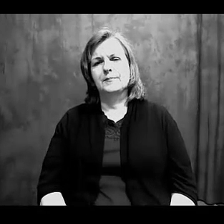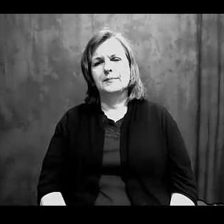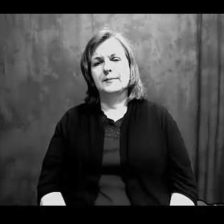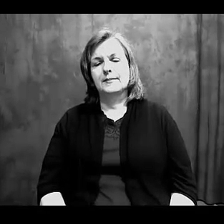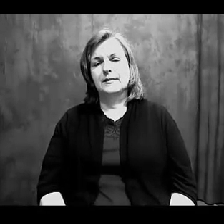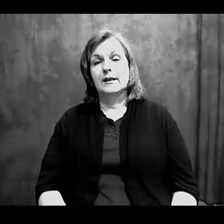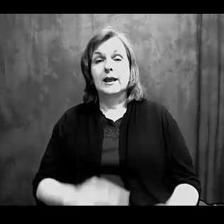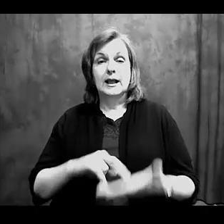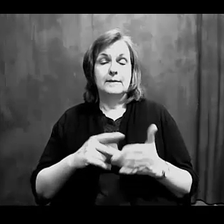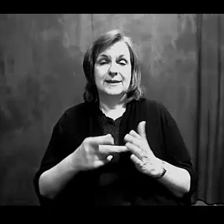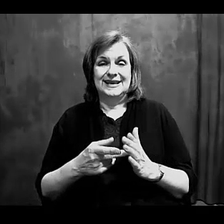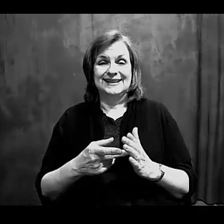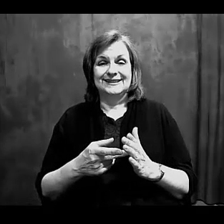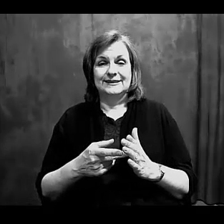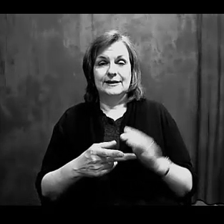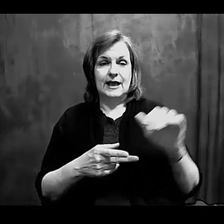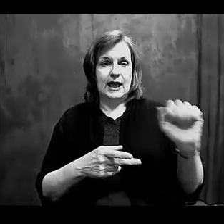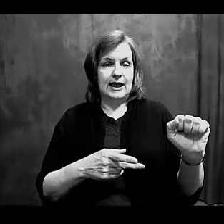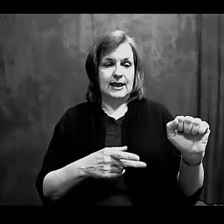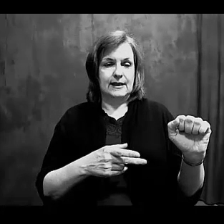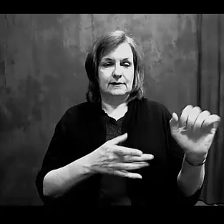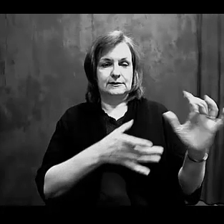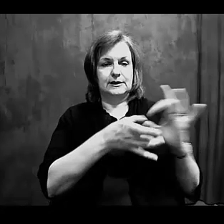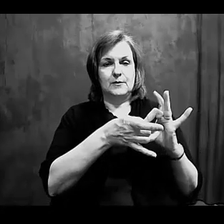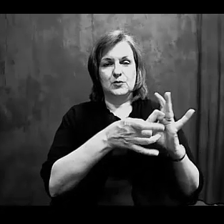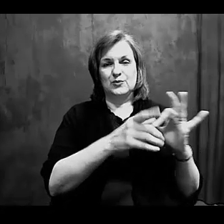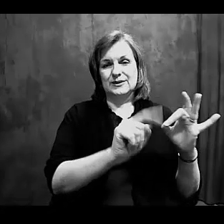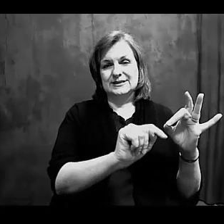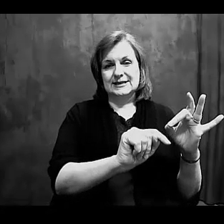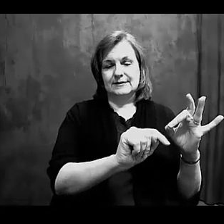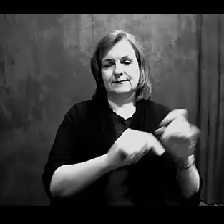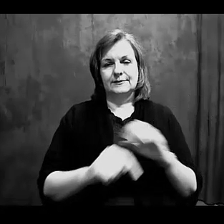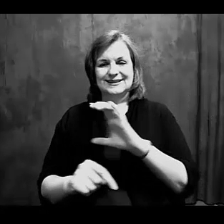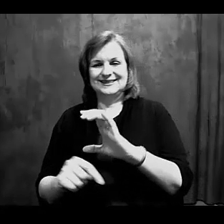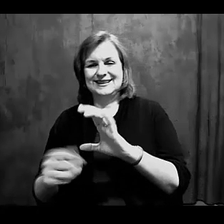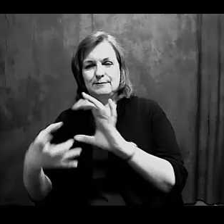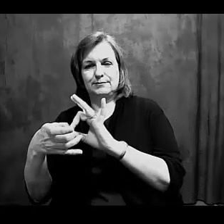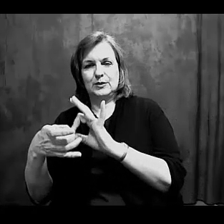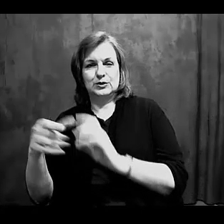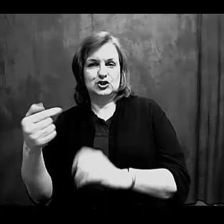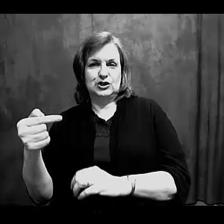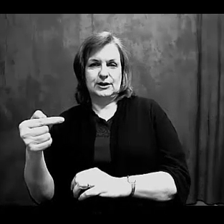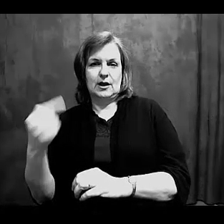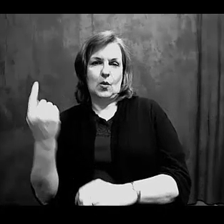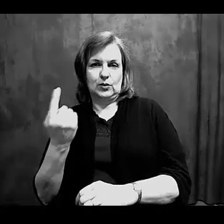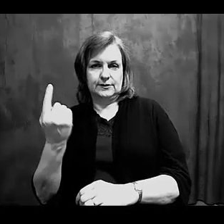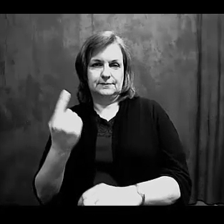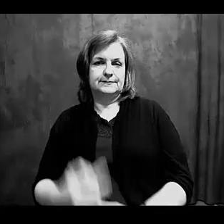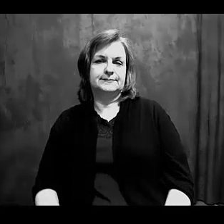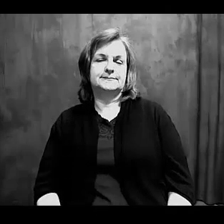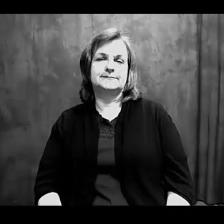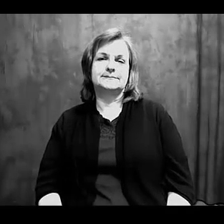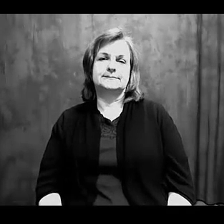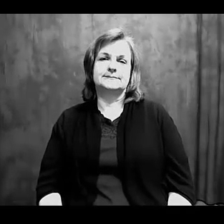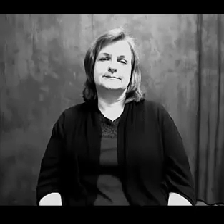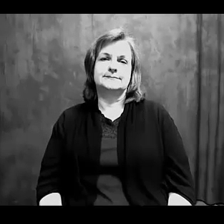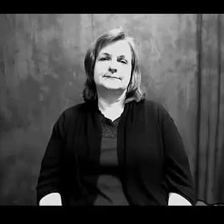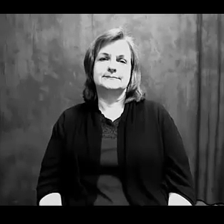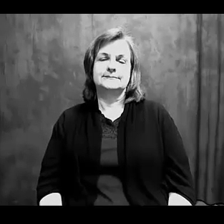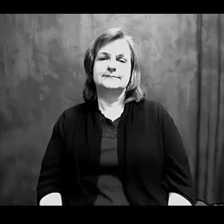well it should mean to you that A pairs with T and C pairs with G